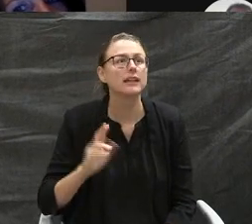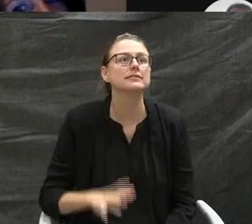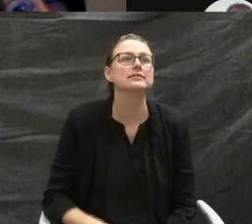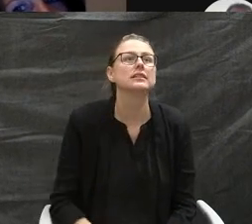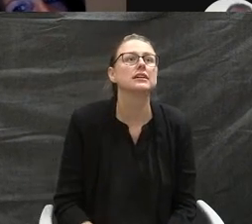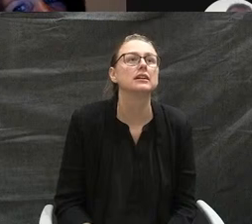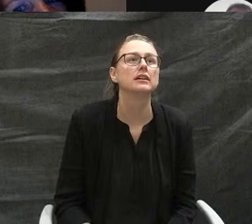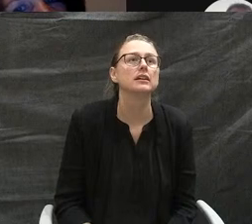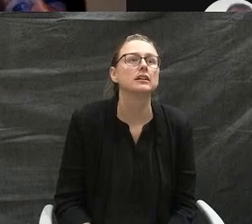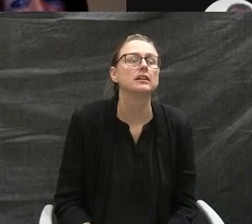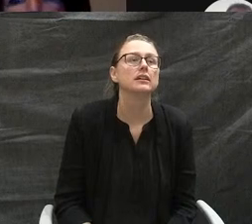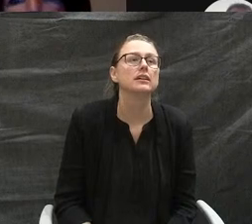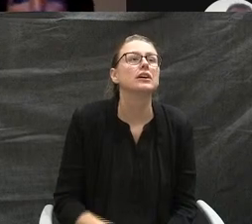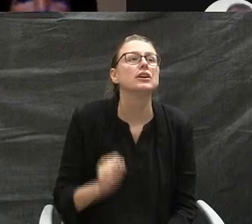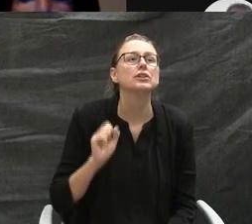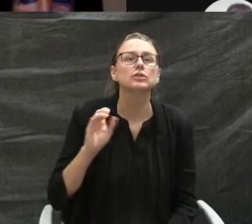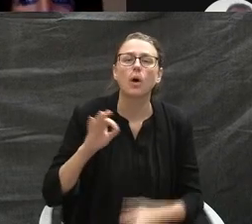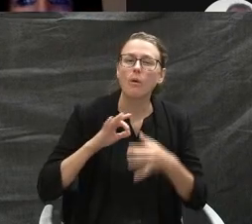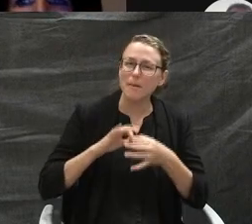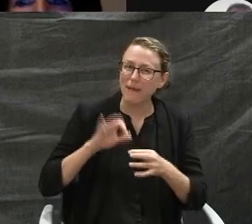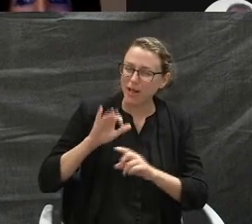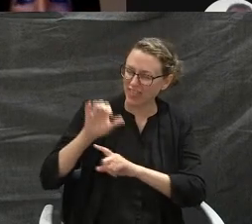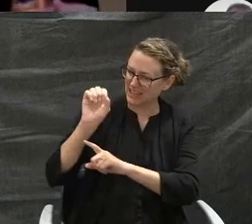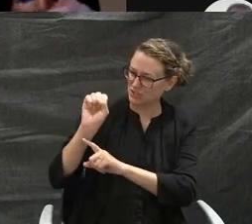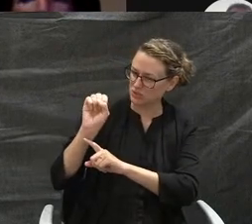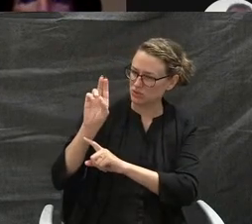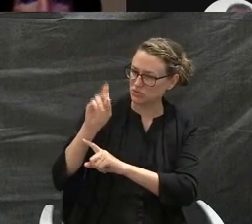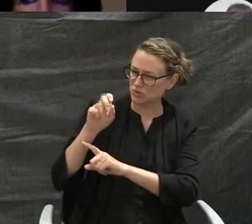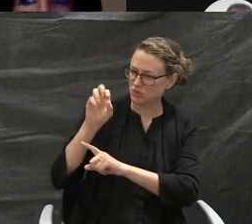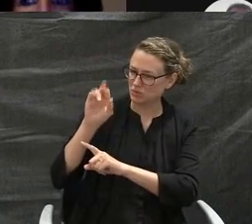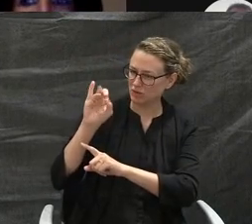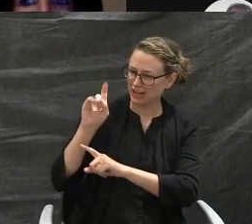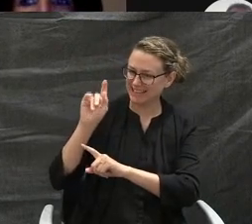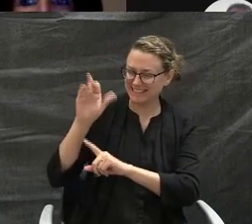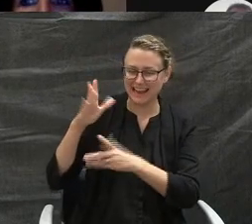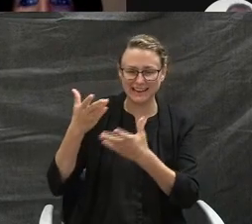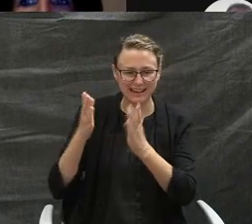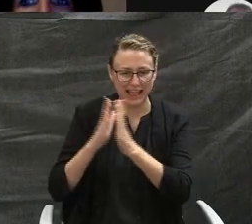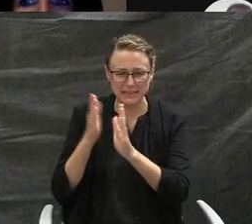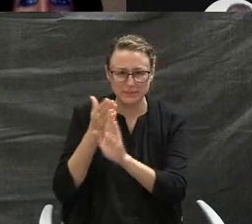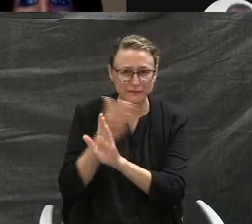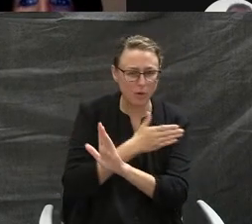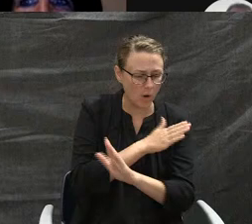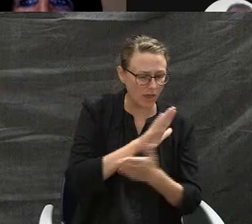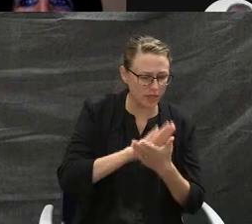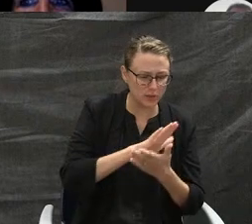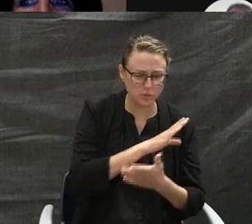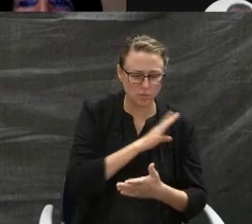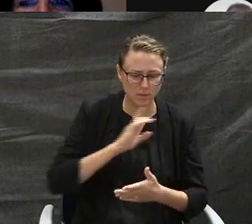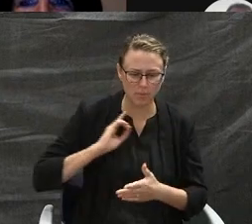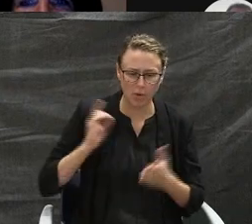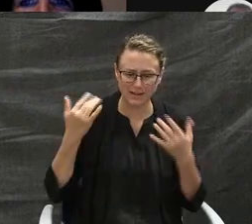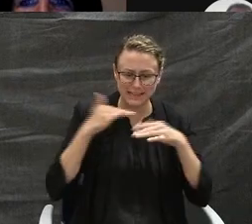act before the school board gets together. So as my understanding is, if we have an outbreak where we need to take immediate